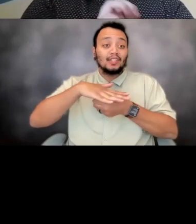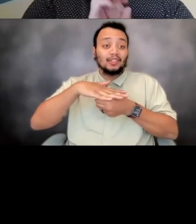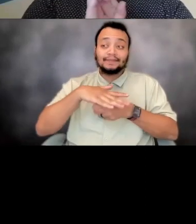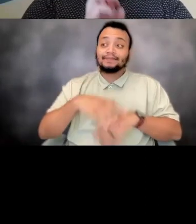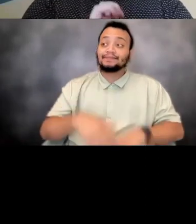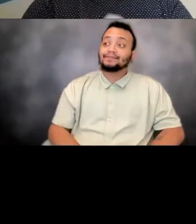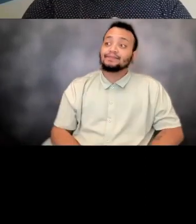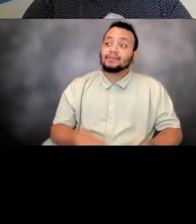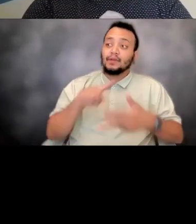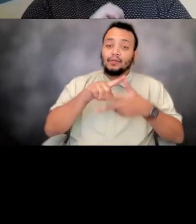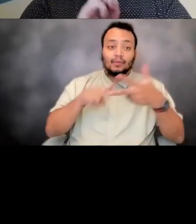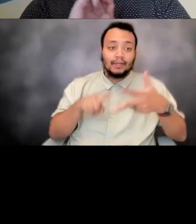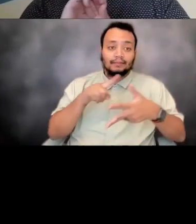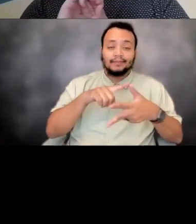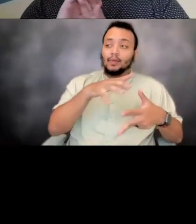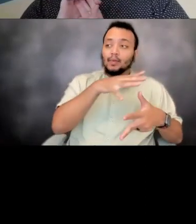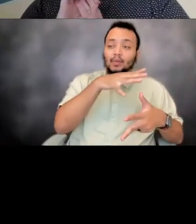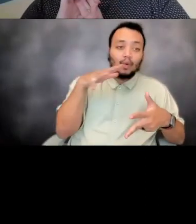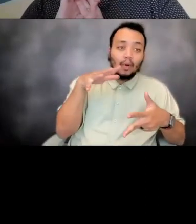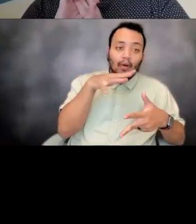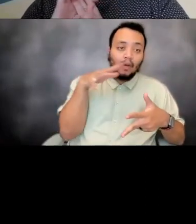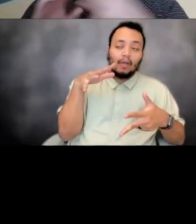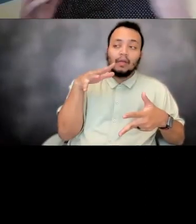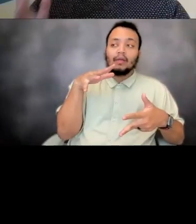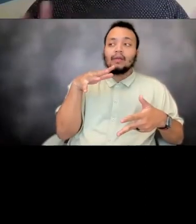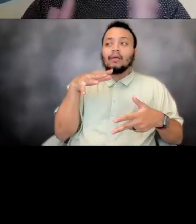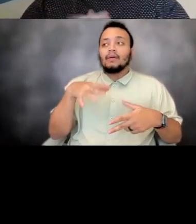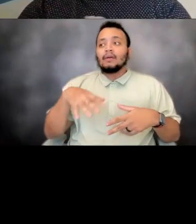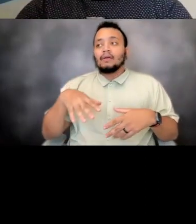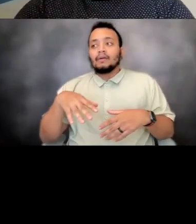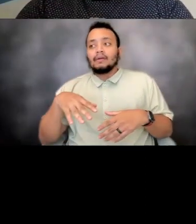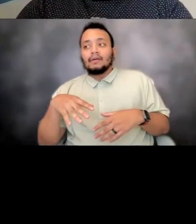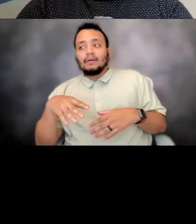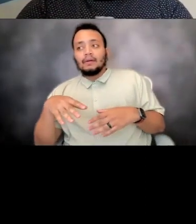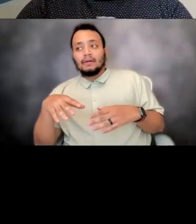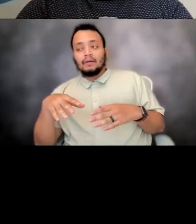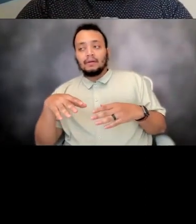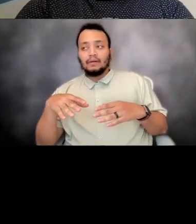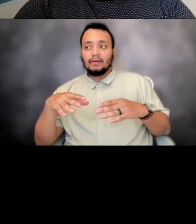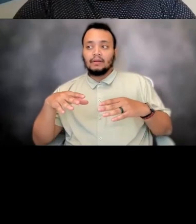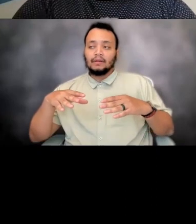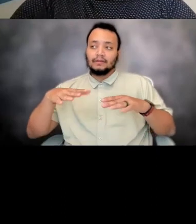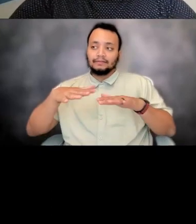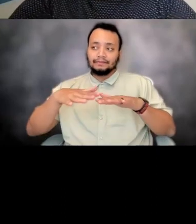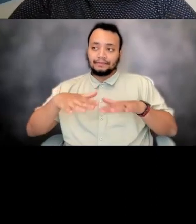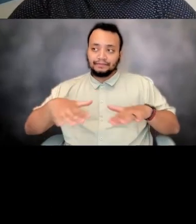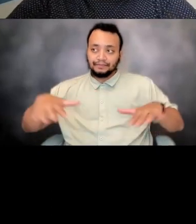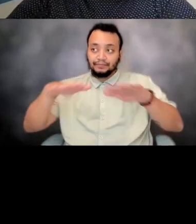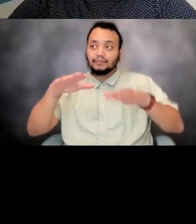This was multiple choice. And it was noted to us in the Indigenous session